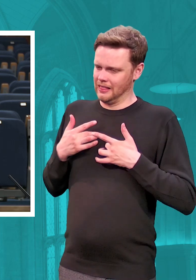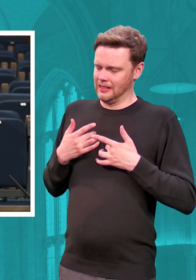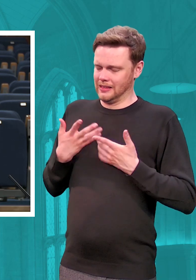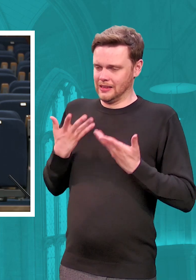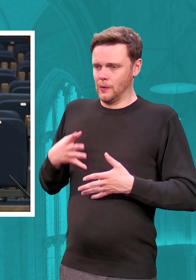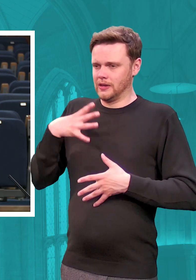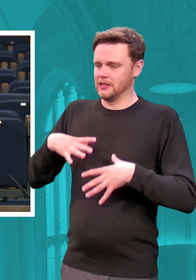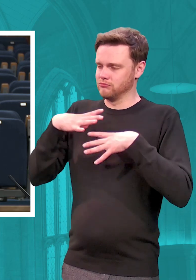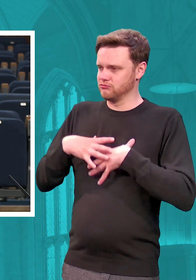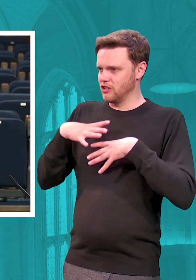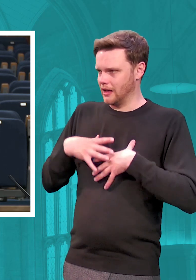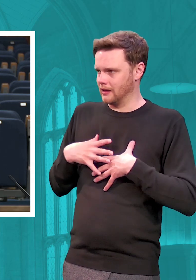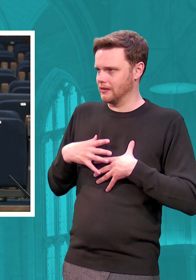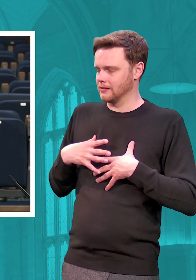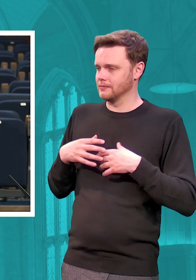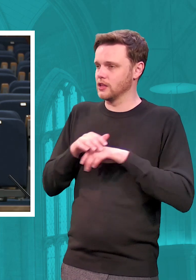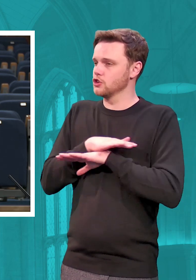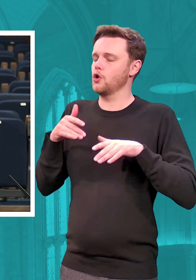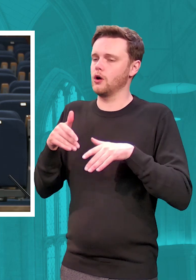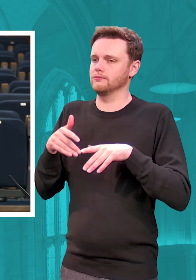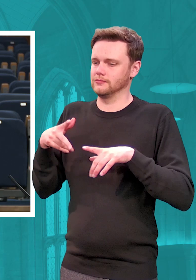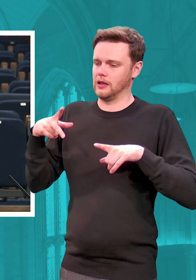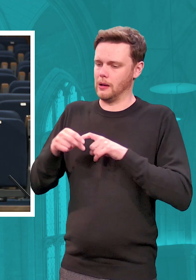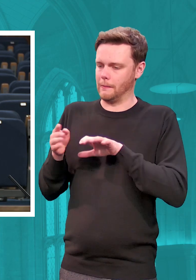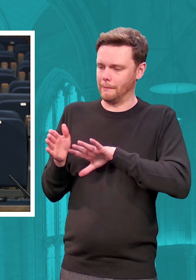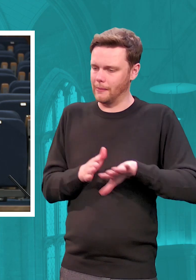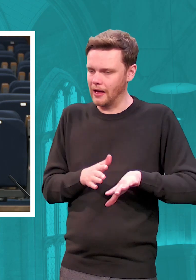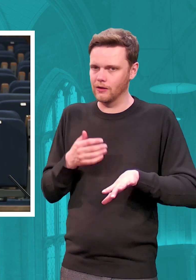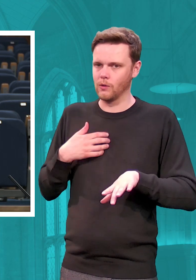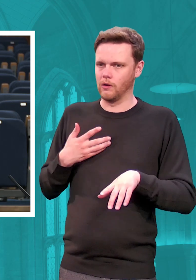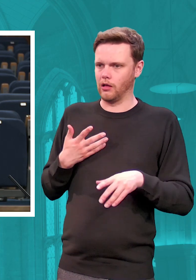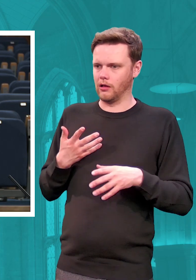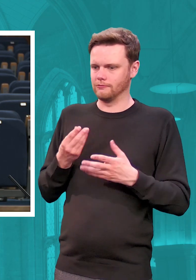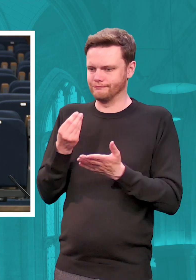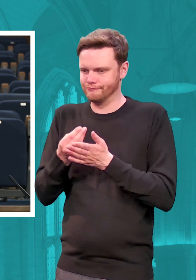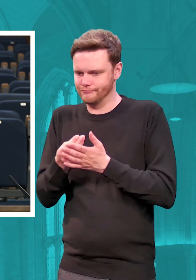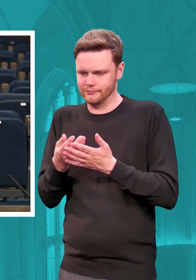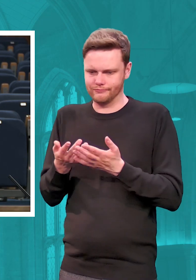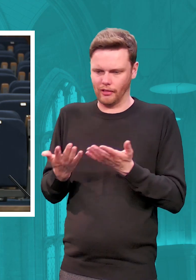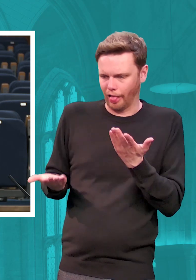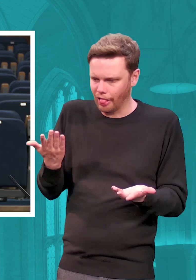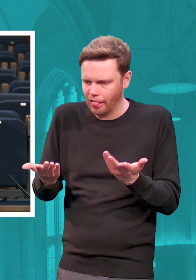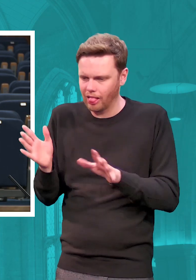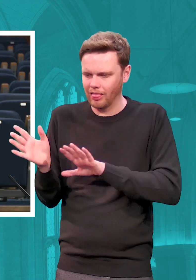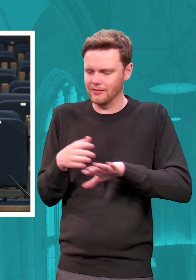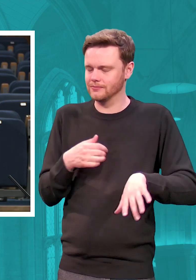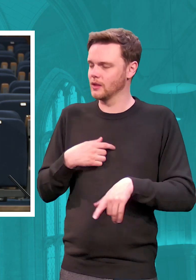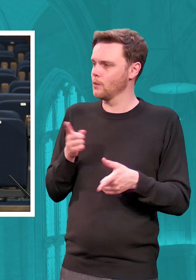Not time for cutting back, cutting our cloth, or balancing the books. What is the vision that the Assembly Trustees are holding